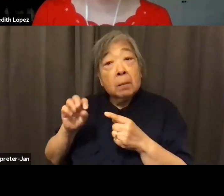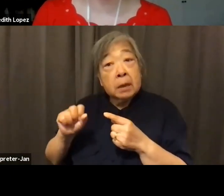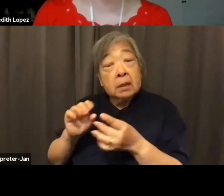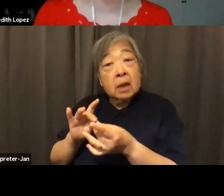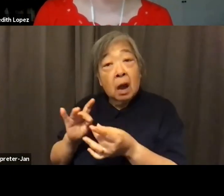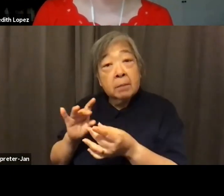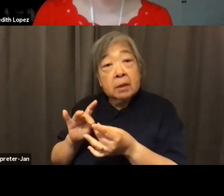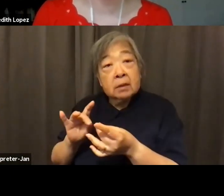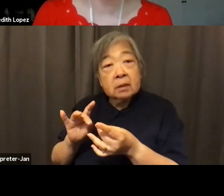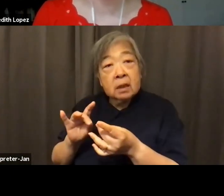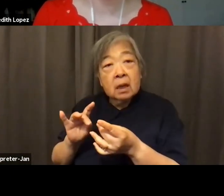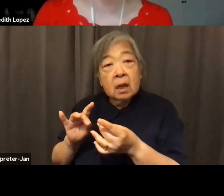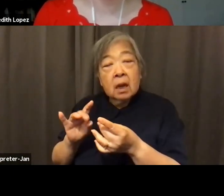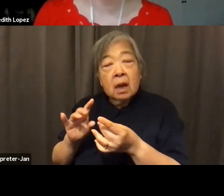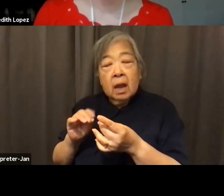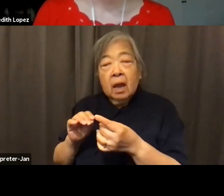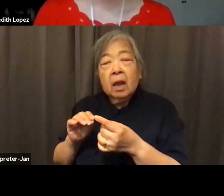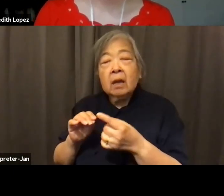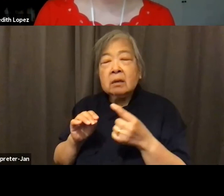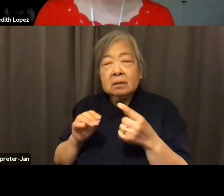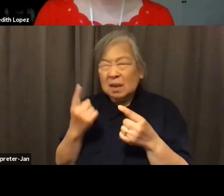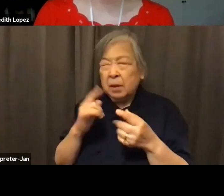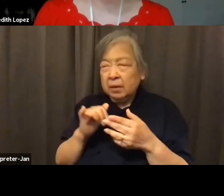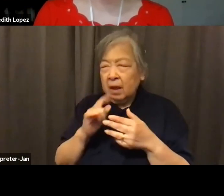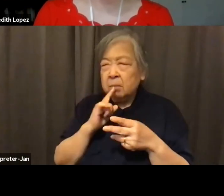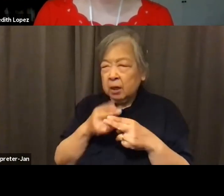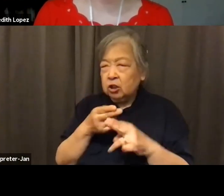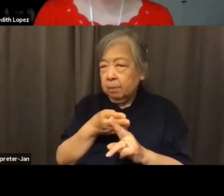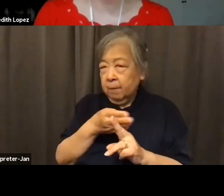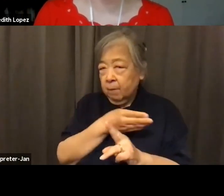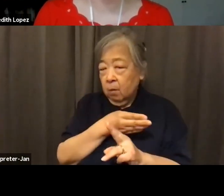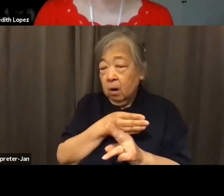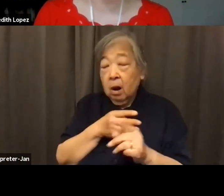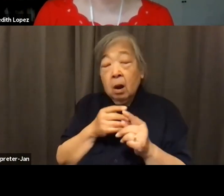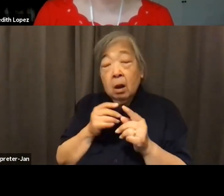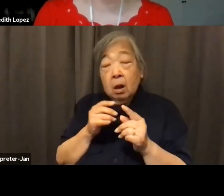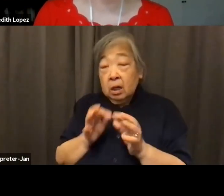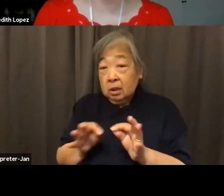back on something we talked about earlier, it's really important to have your entire